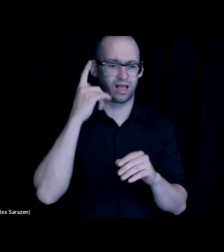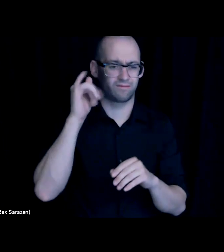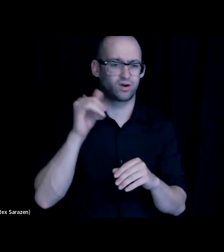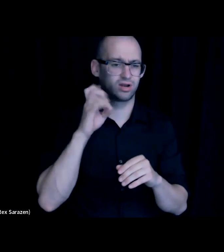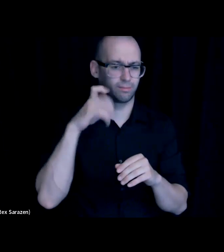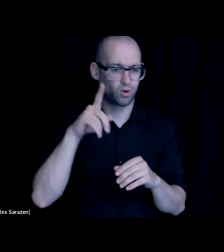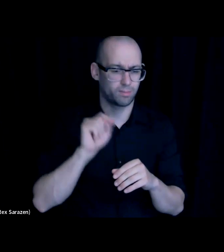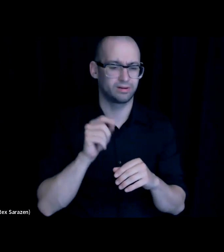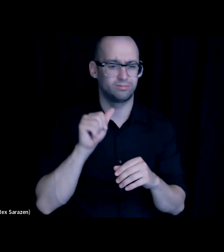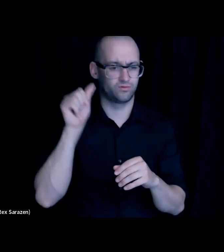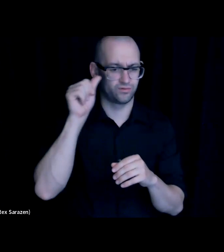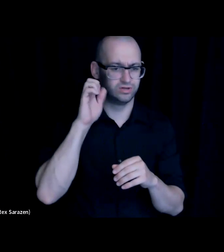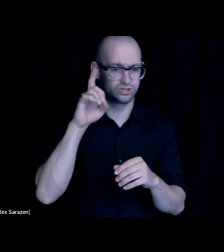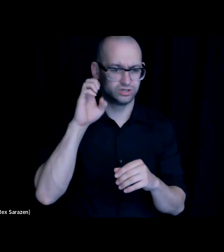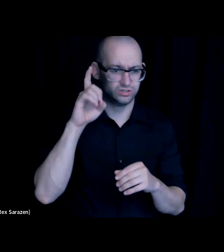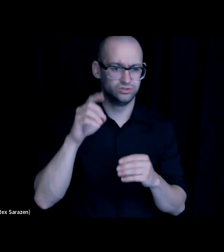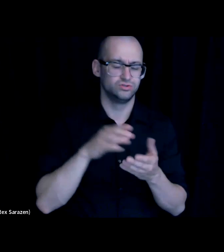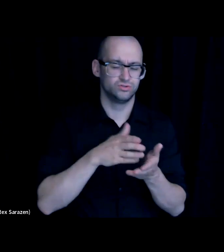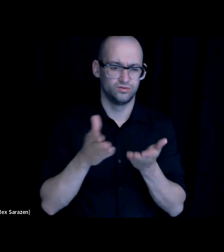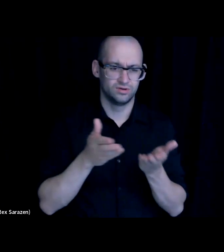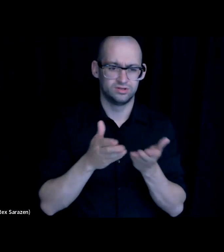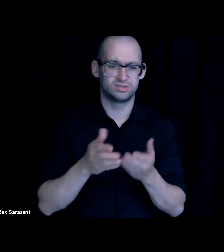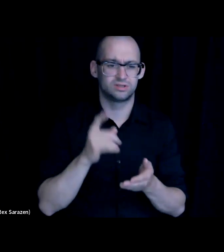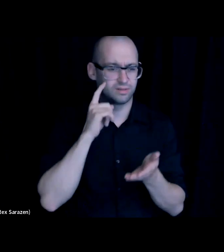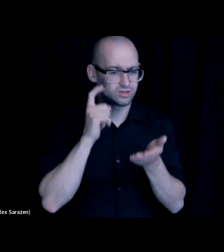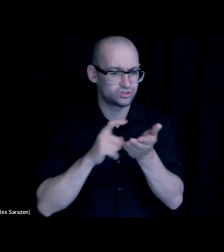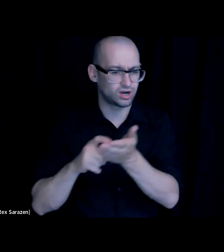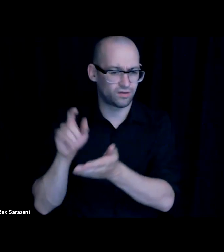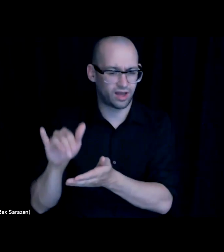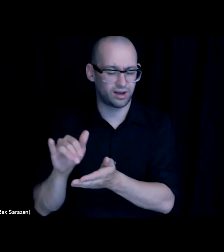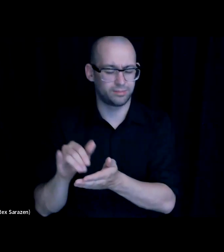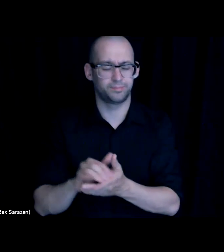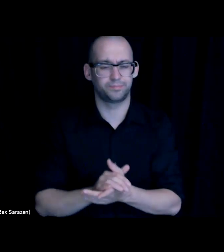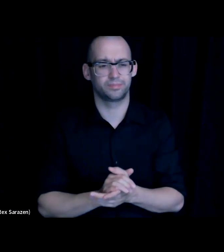Office definitely monitors that, and they they manage that. But you know, prior to the